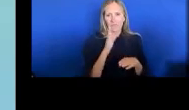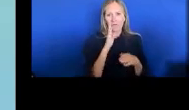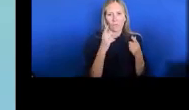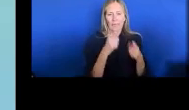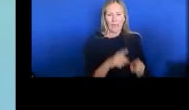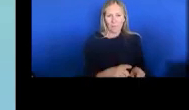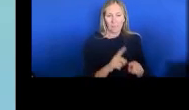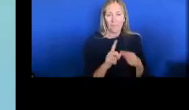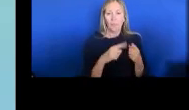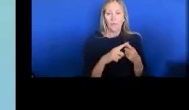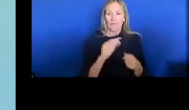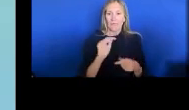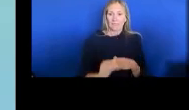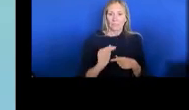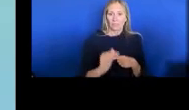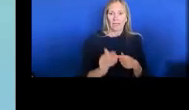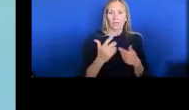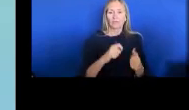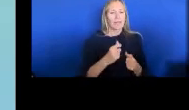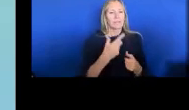when a child is trying to get something they want or need,